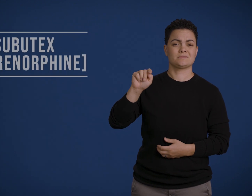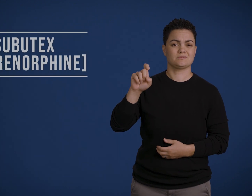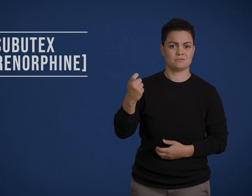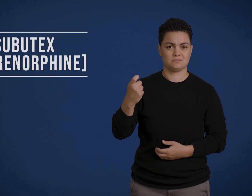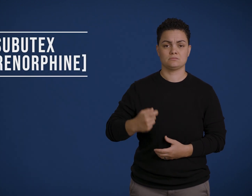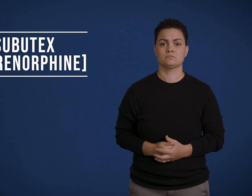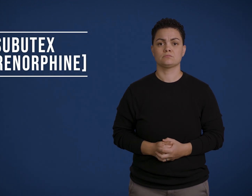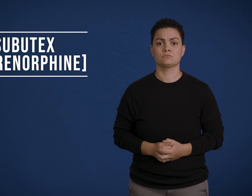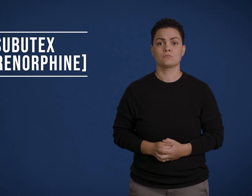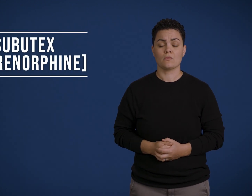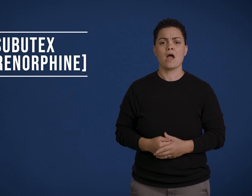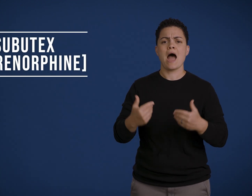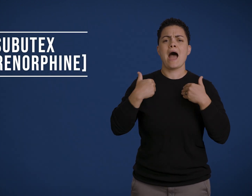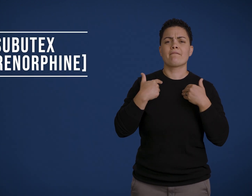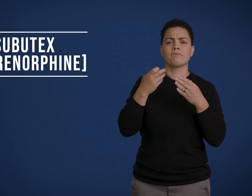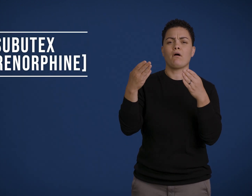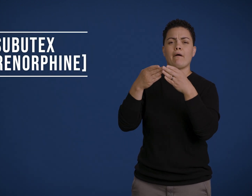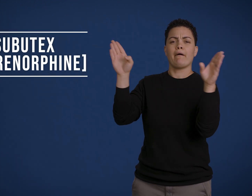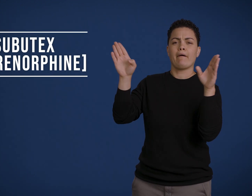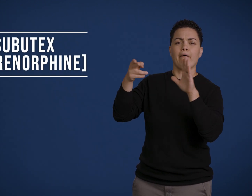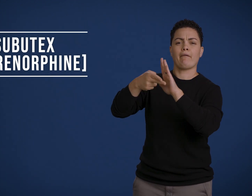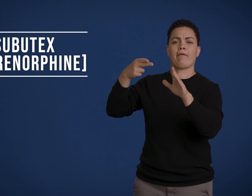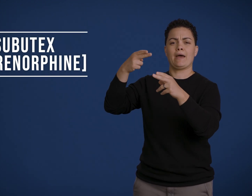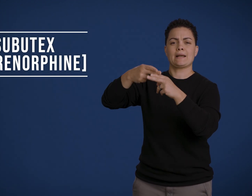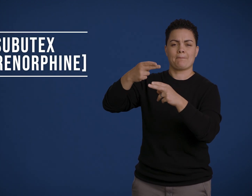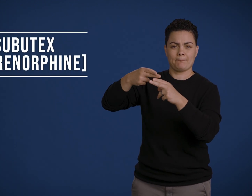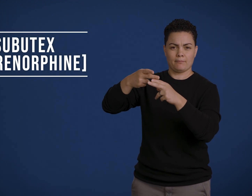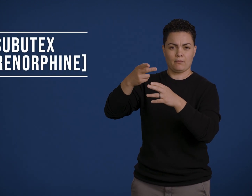The second medication is Subutex-